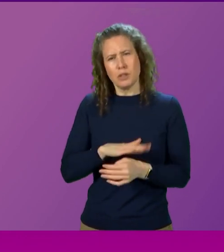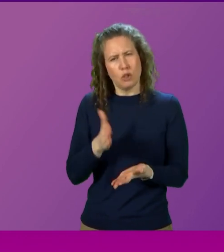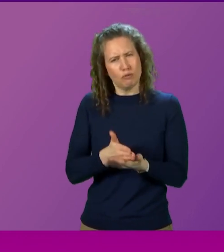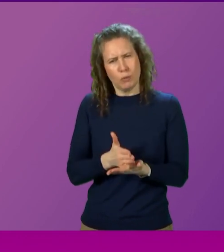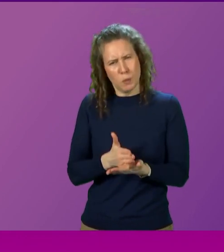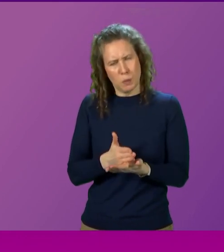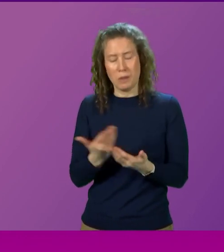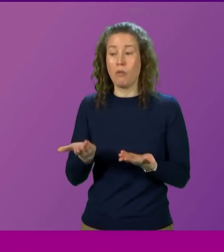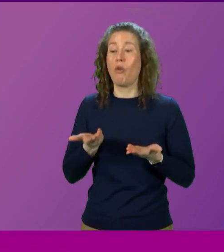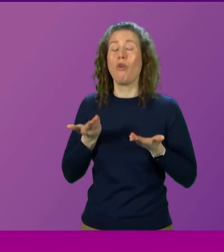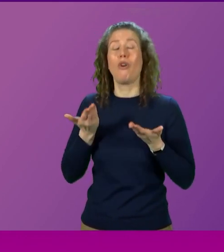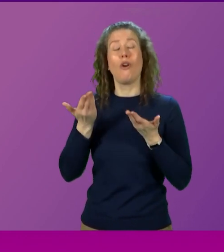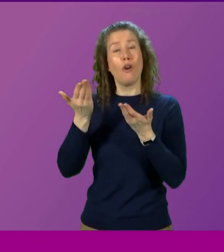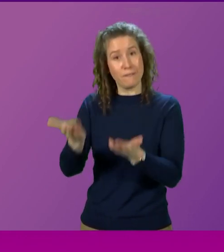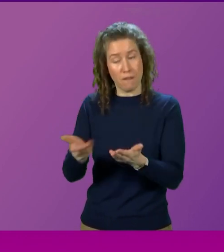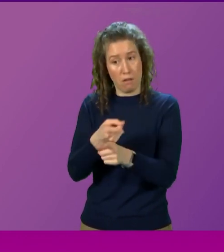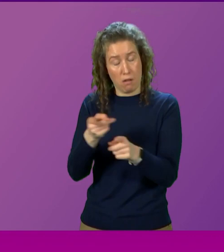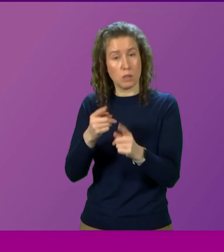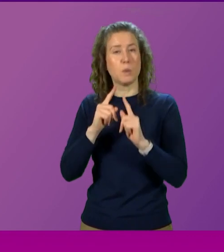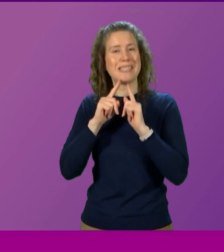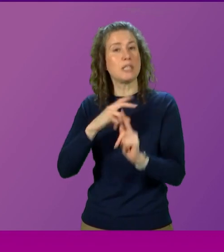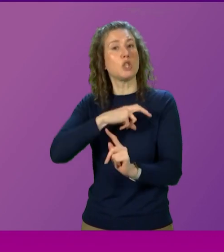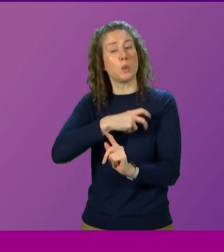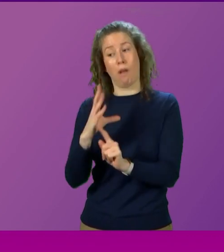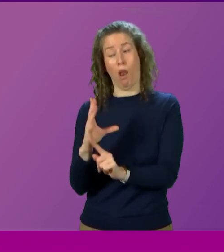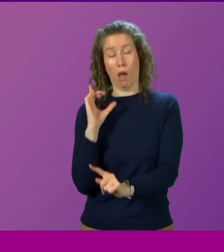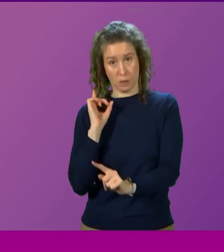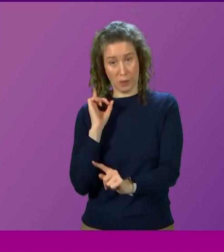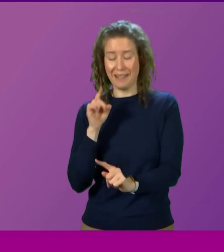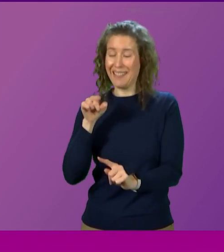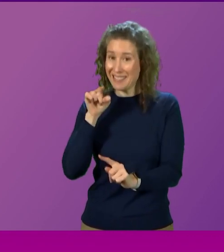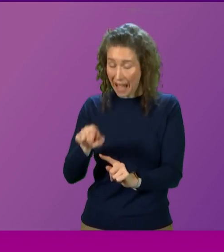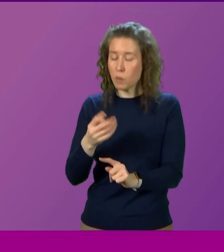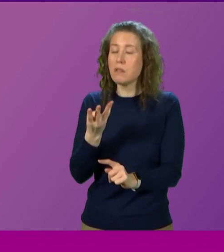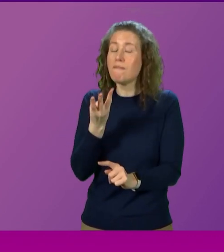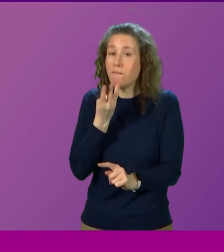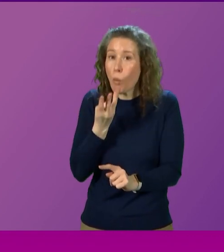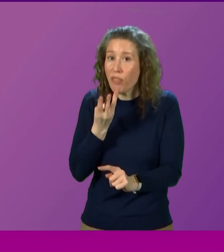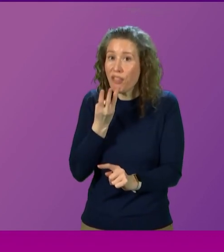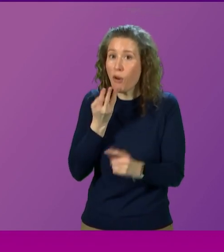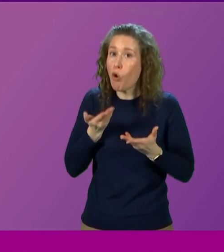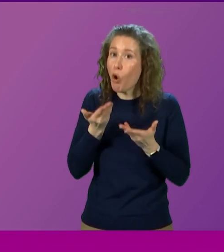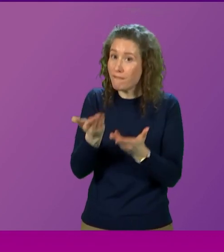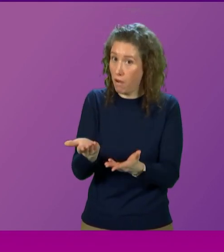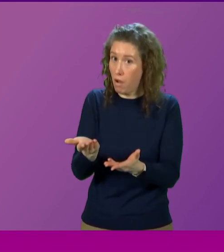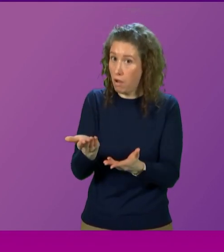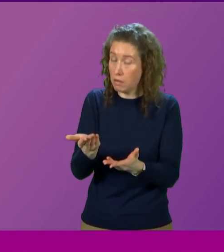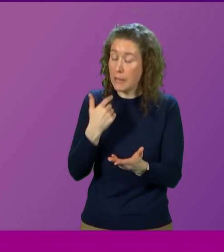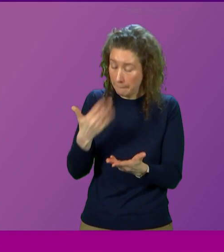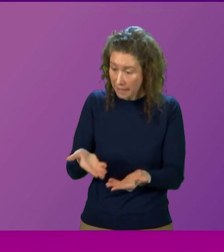The offer that was made to teacher unions last week was the fourth offer that has gone to unions.